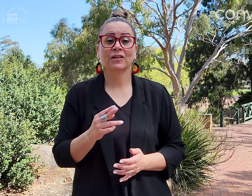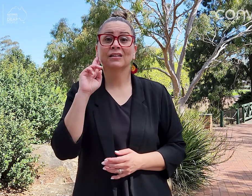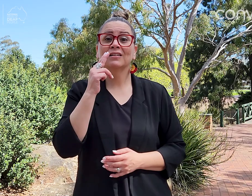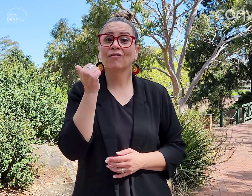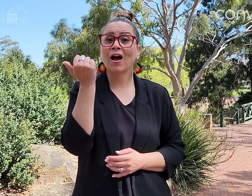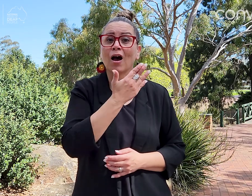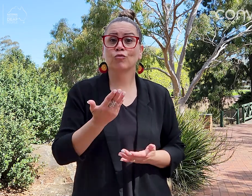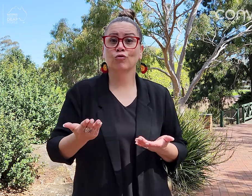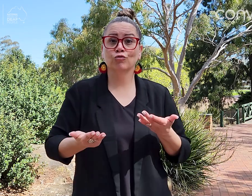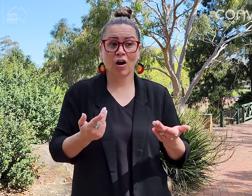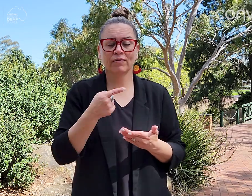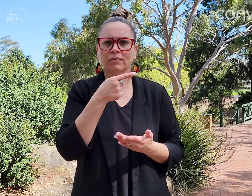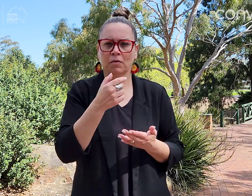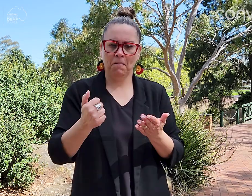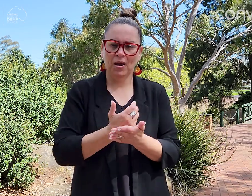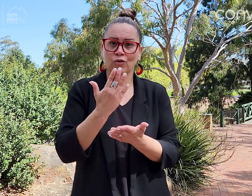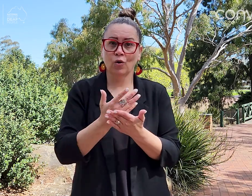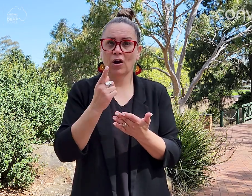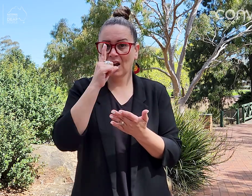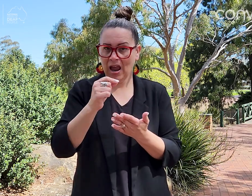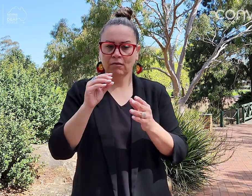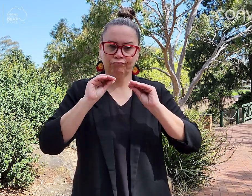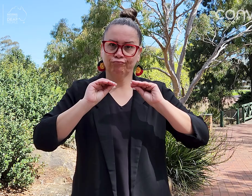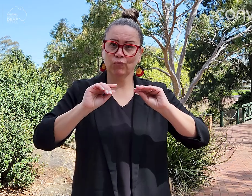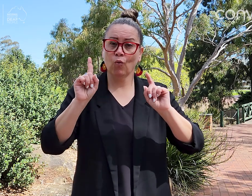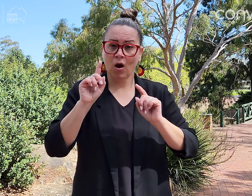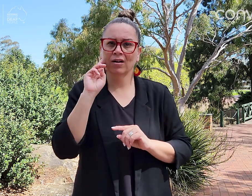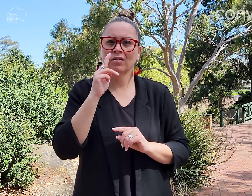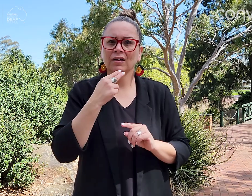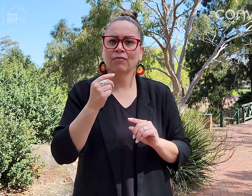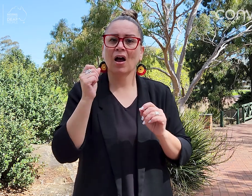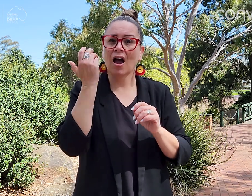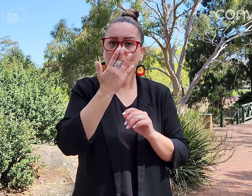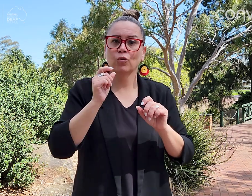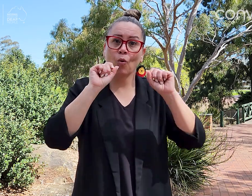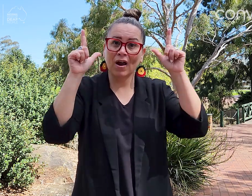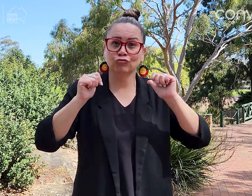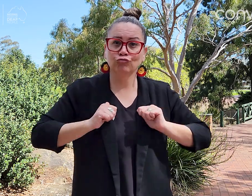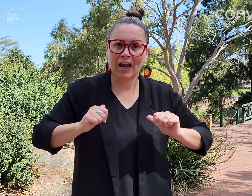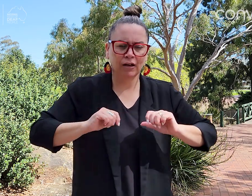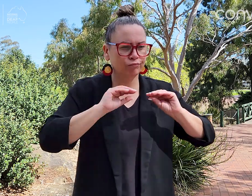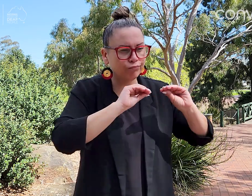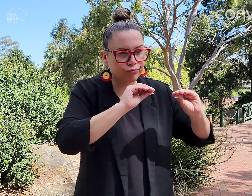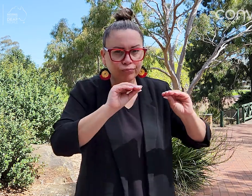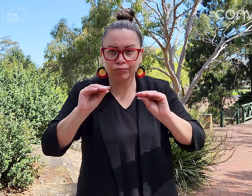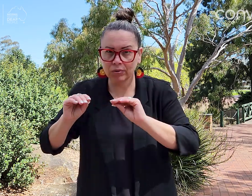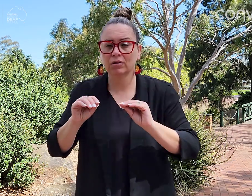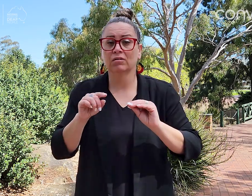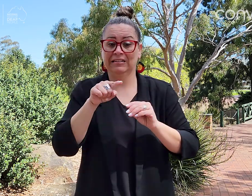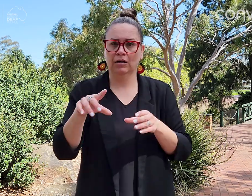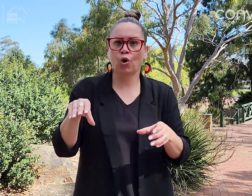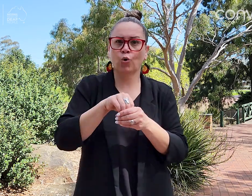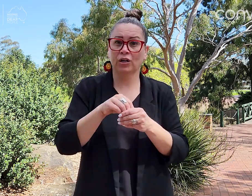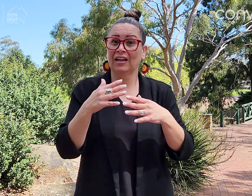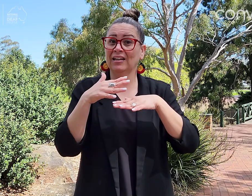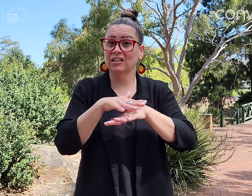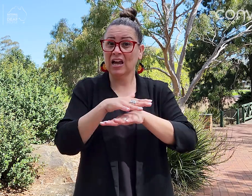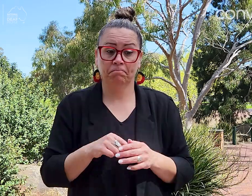Deaf Aboriginal Services ensures education through Deaf Aboriginal awareness training which incorporates intersectionality,